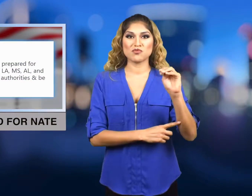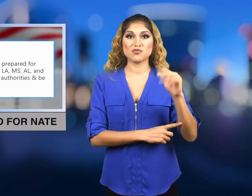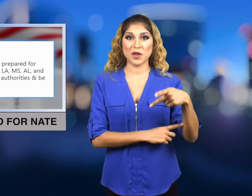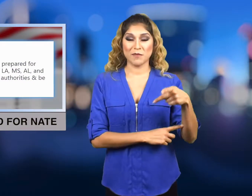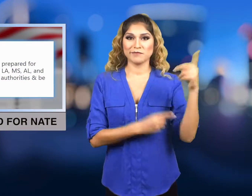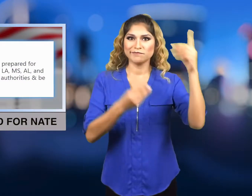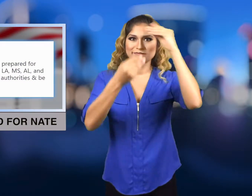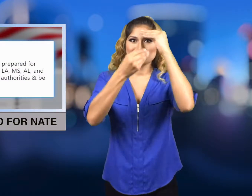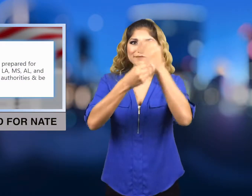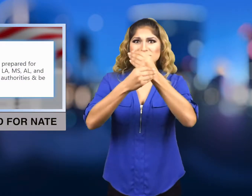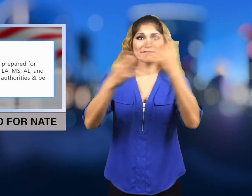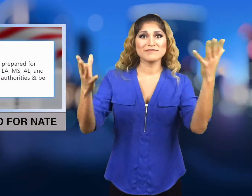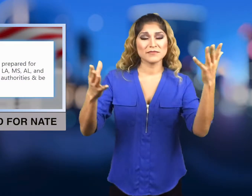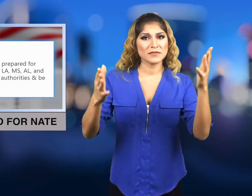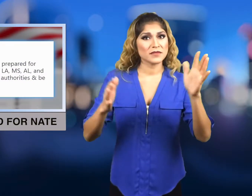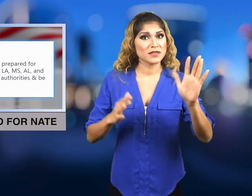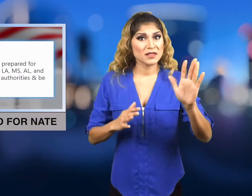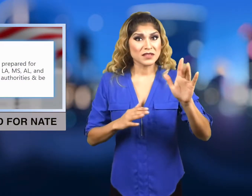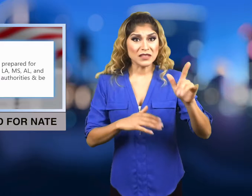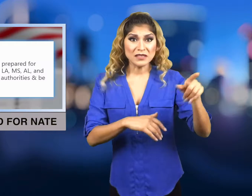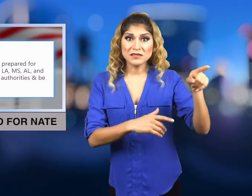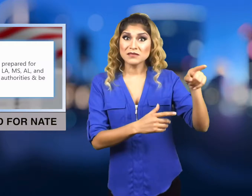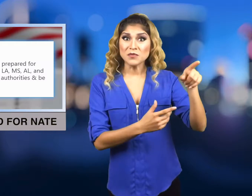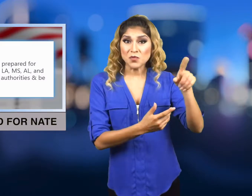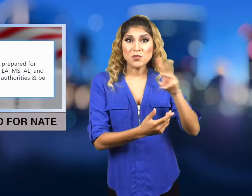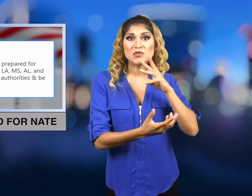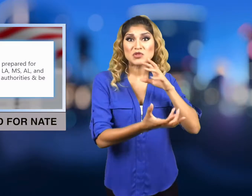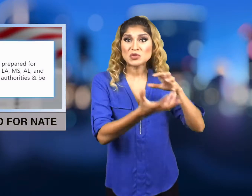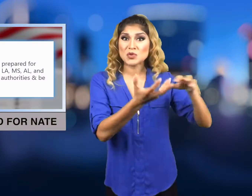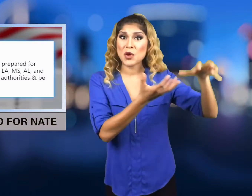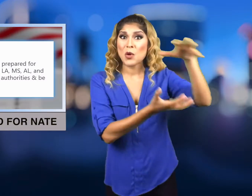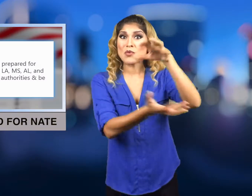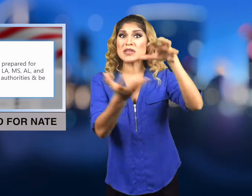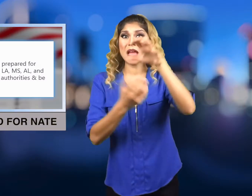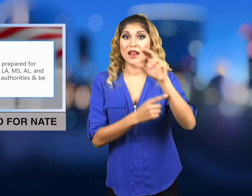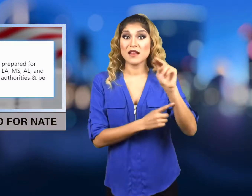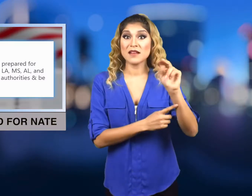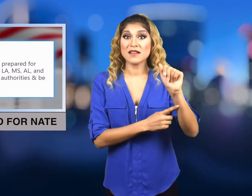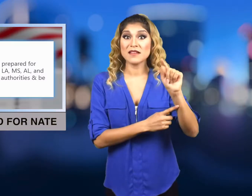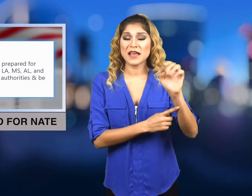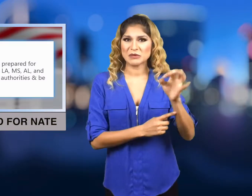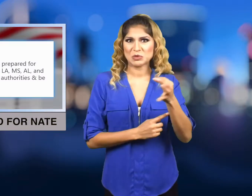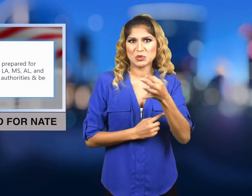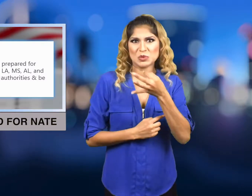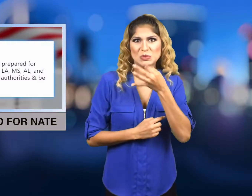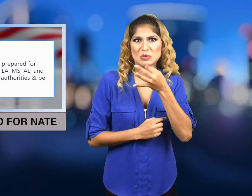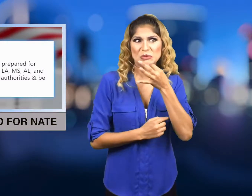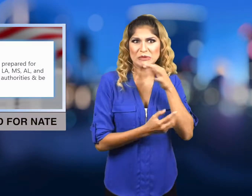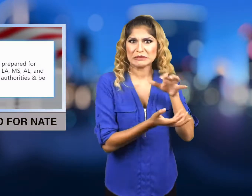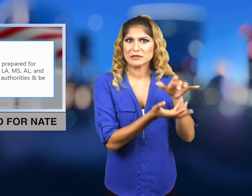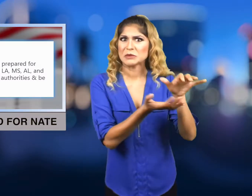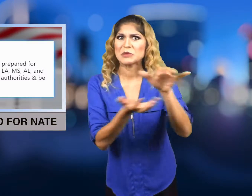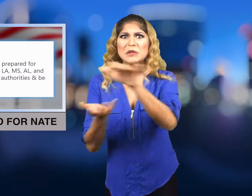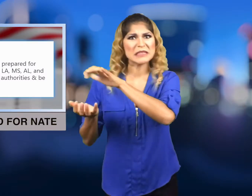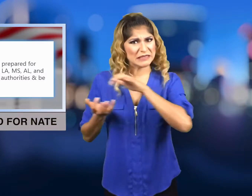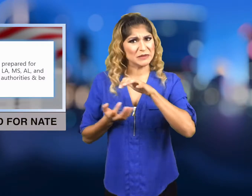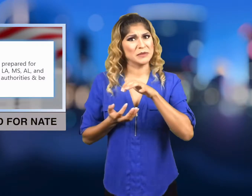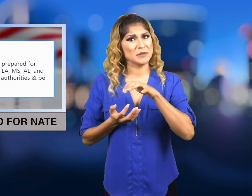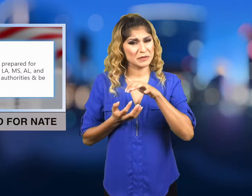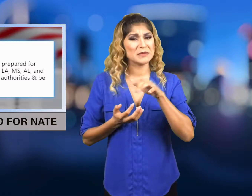people living in the path of the storm